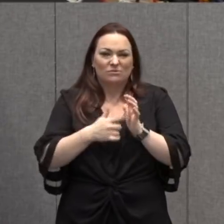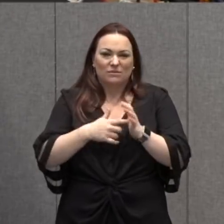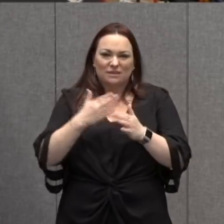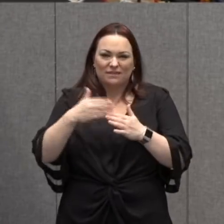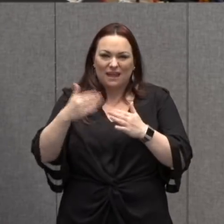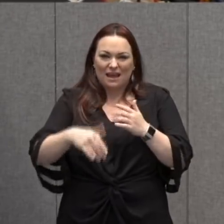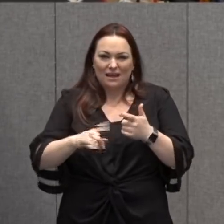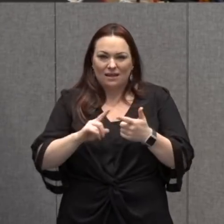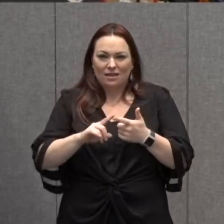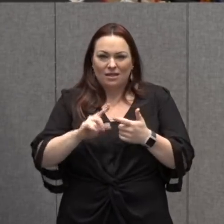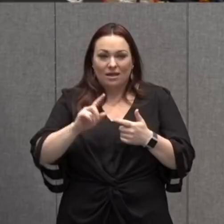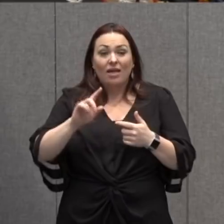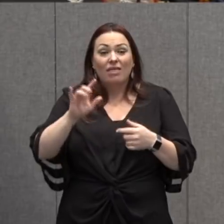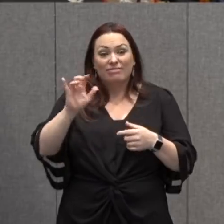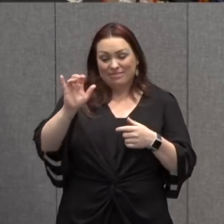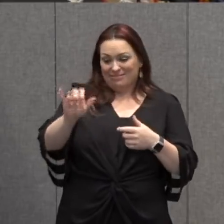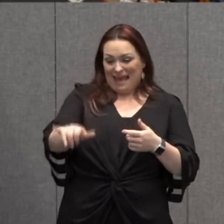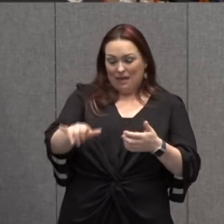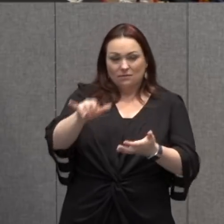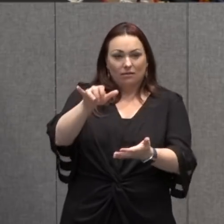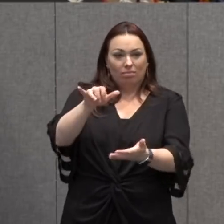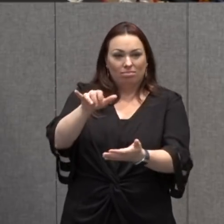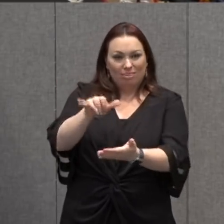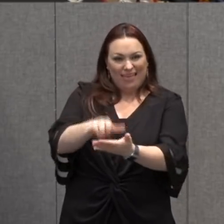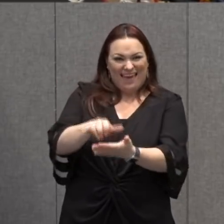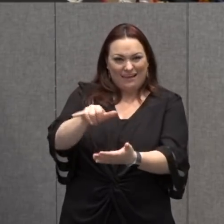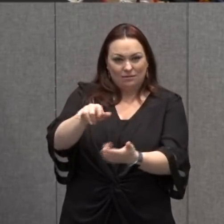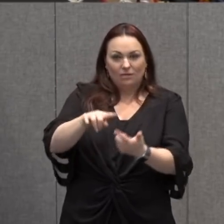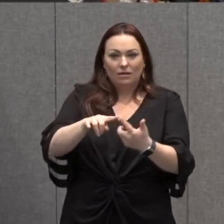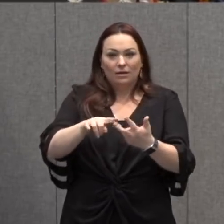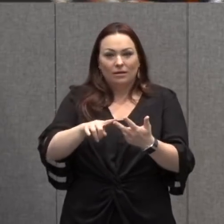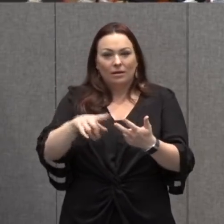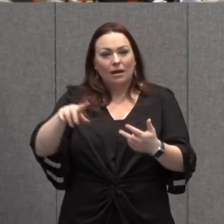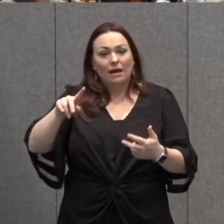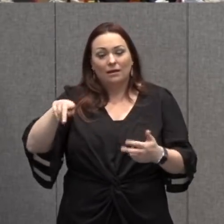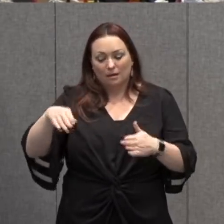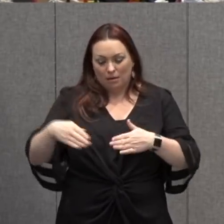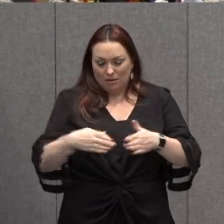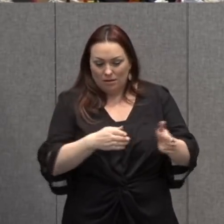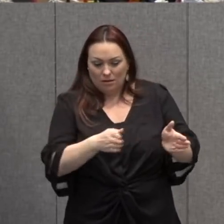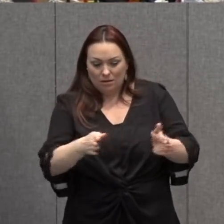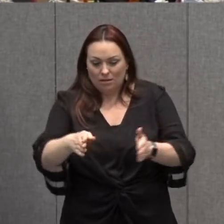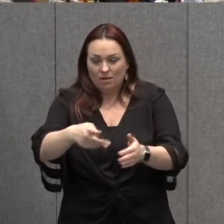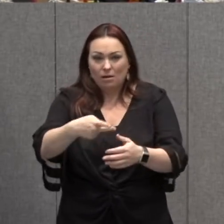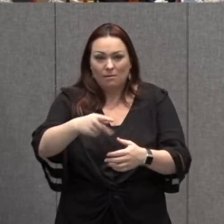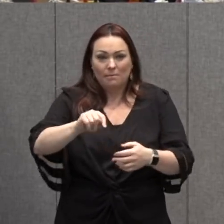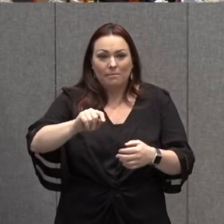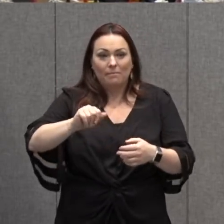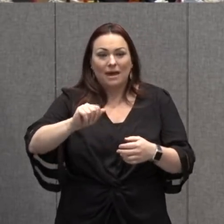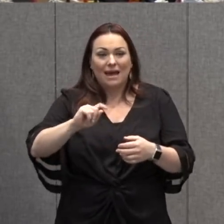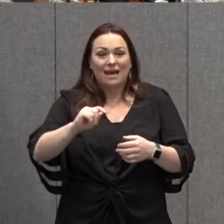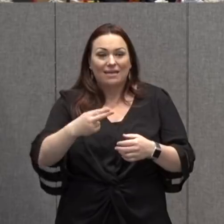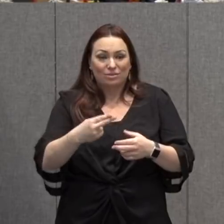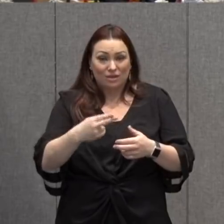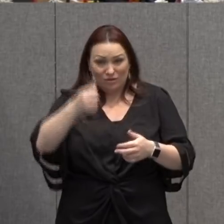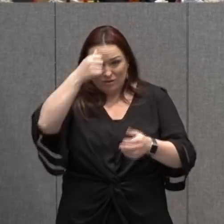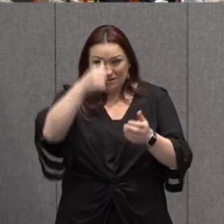I'm gonna give you a hint, that, and path. Do you need me to repeat them? Yes.